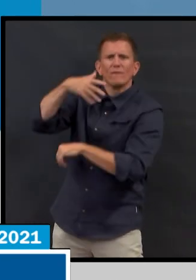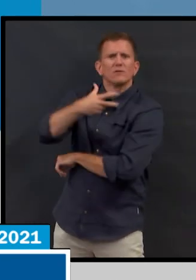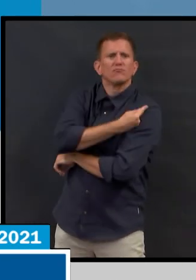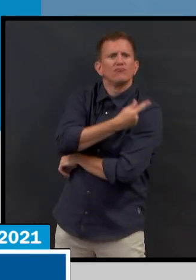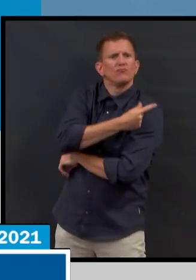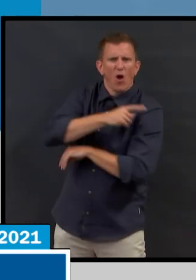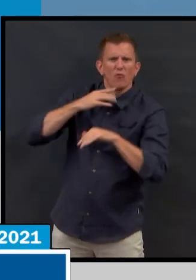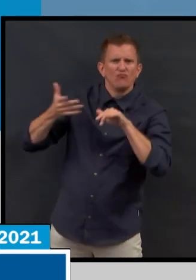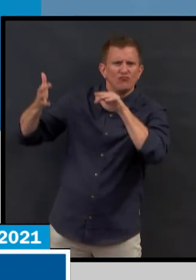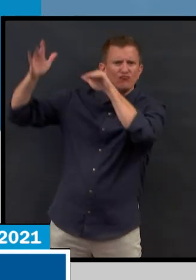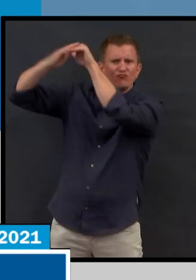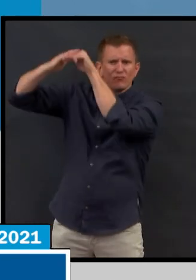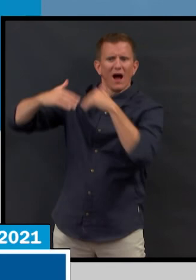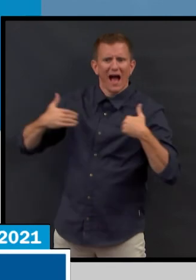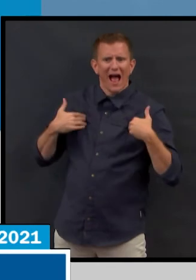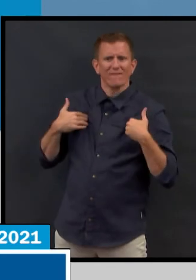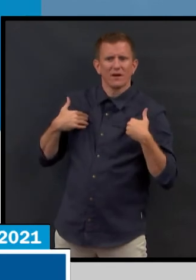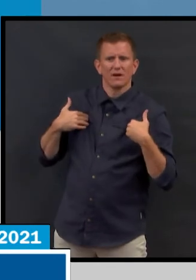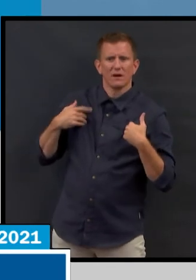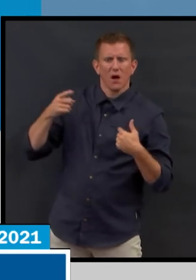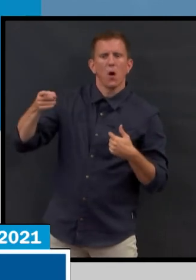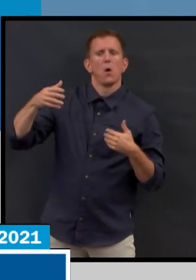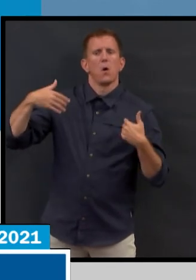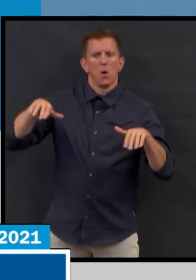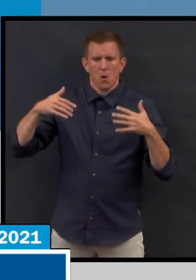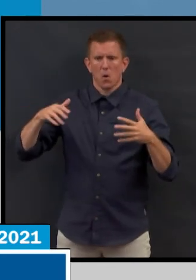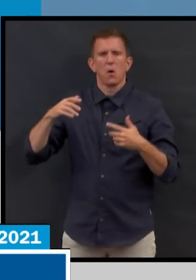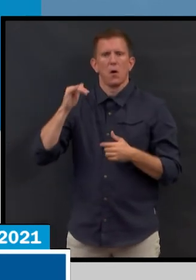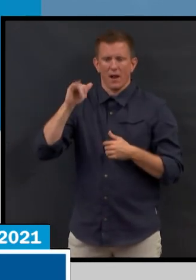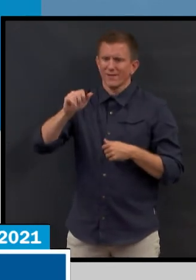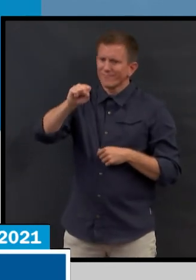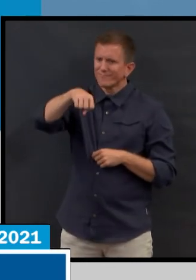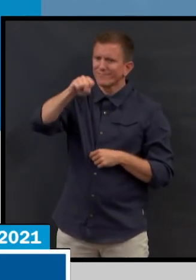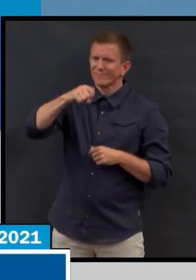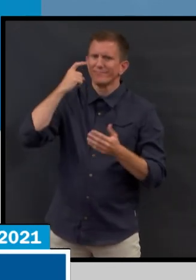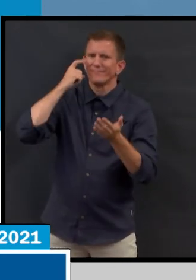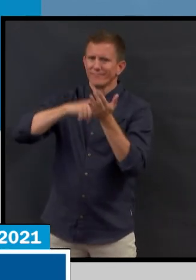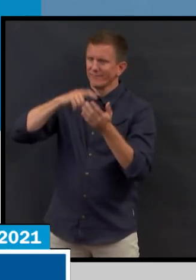and that's why we have the mandatory vaccination rate but bob i'll let you talk about the mask yeah